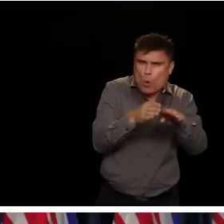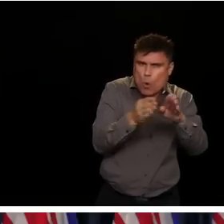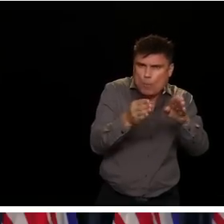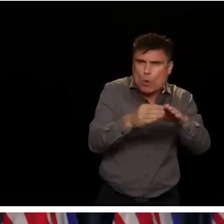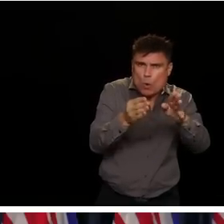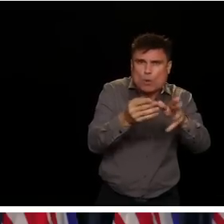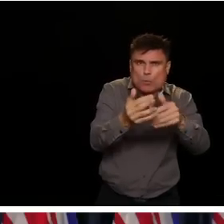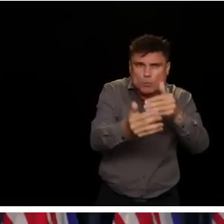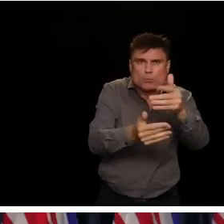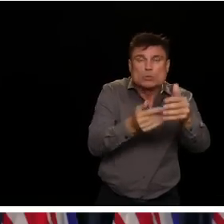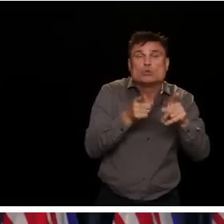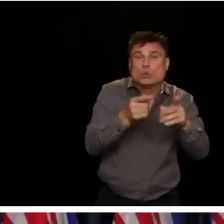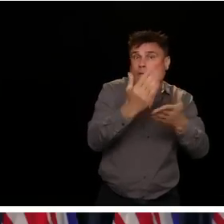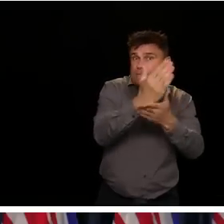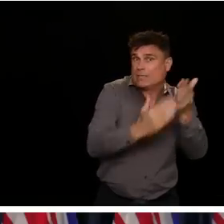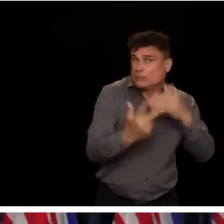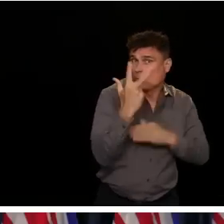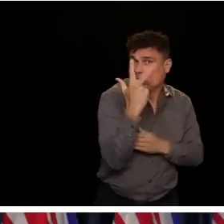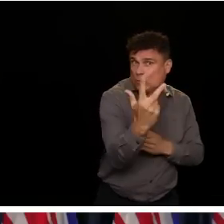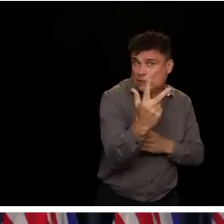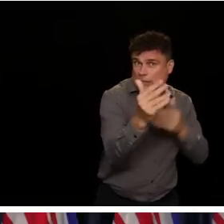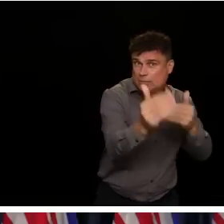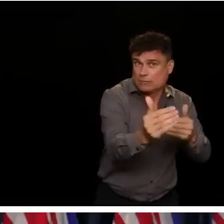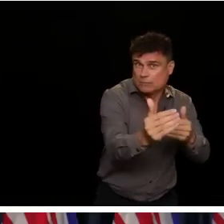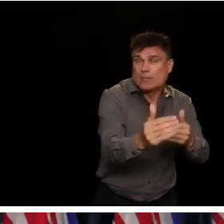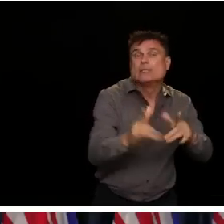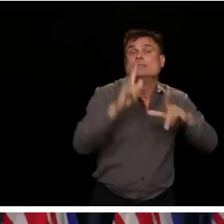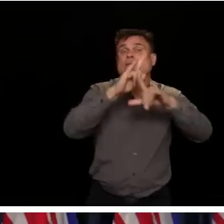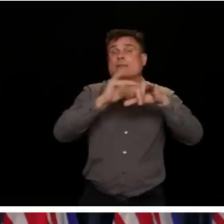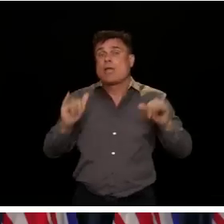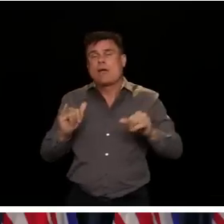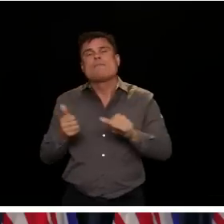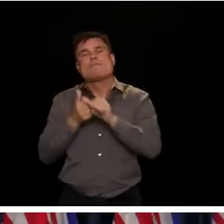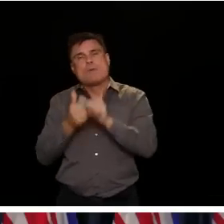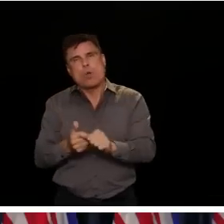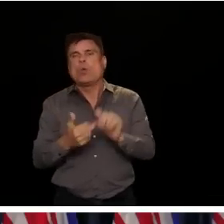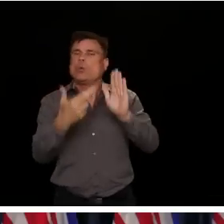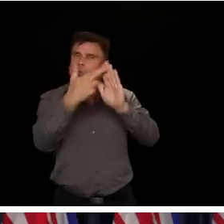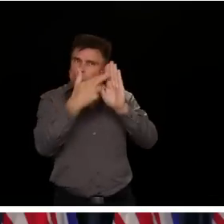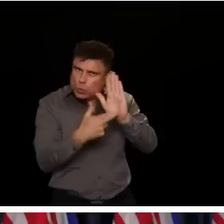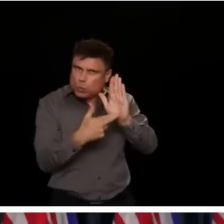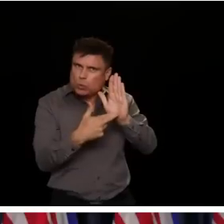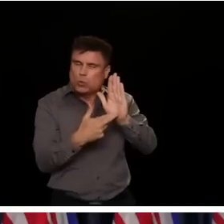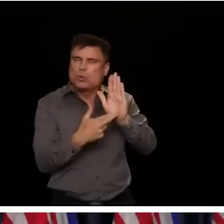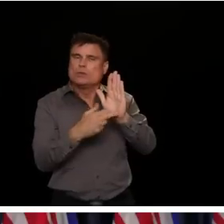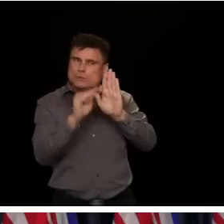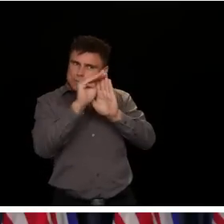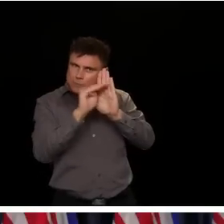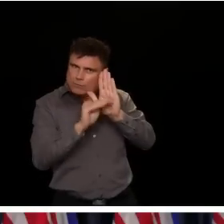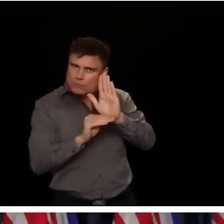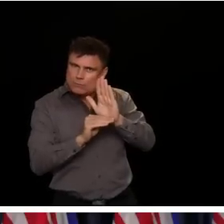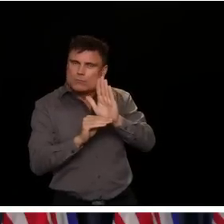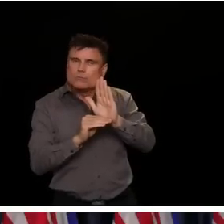We have eased restrictions in a way that has allowed us to increase social and economic interactions while keeping our new cases low.